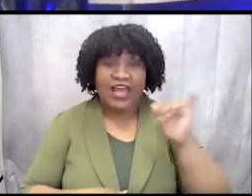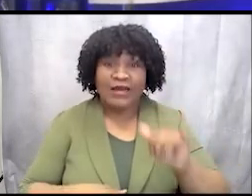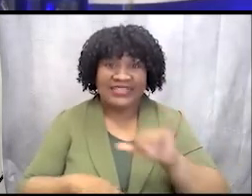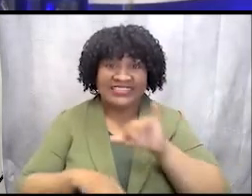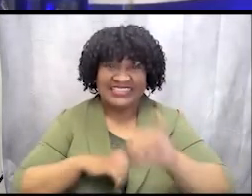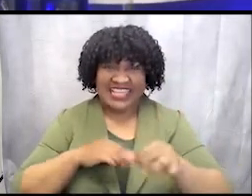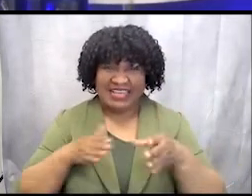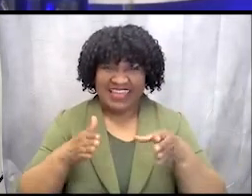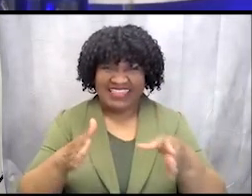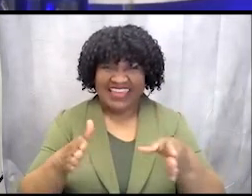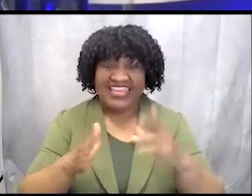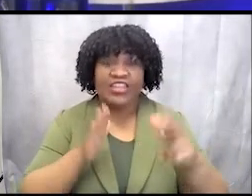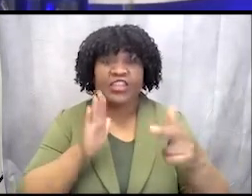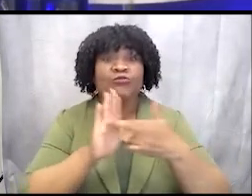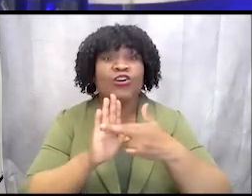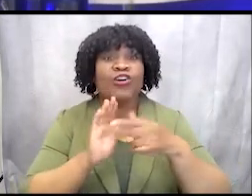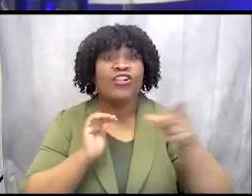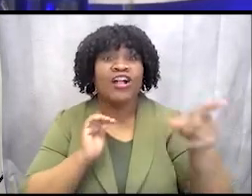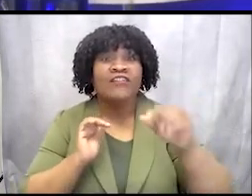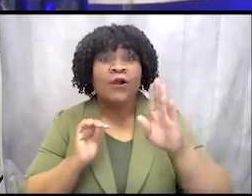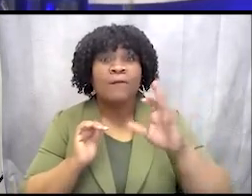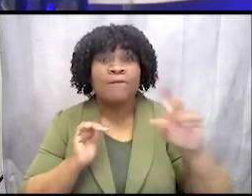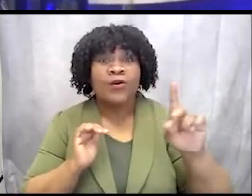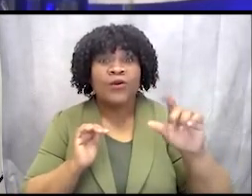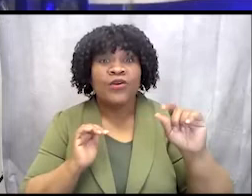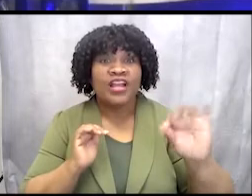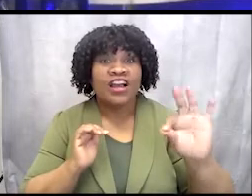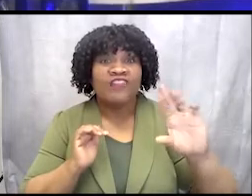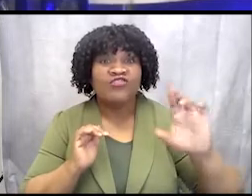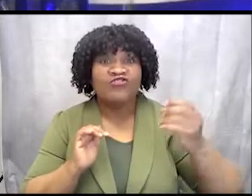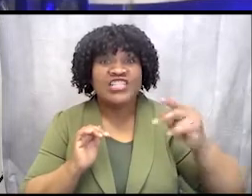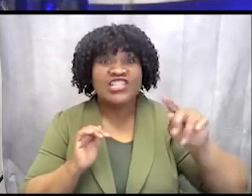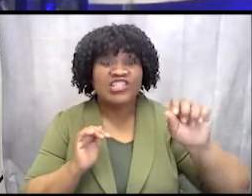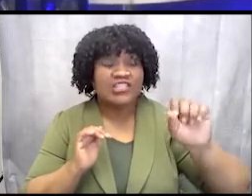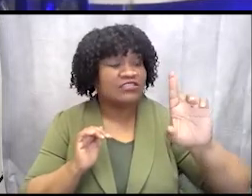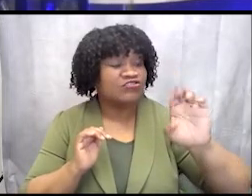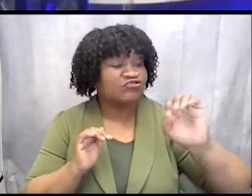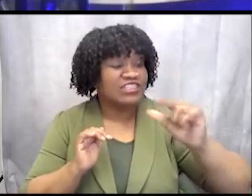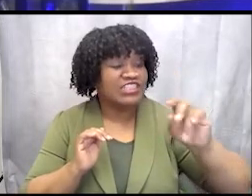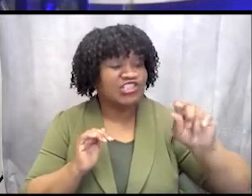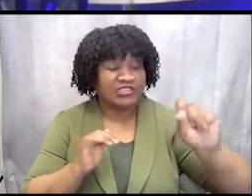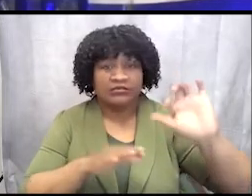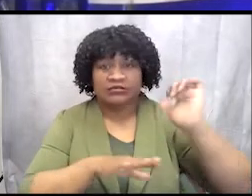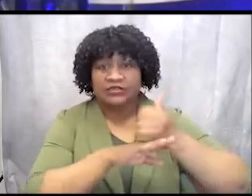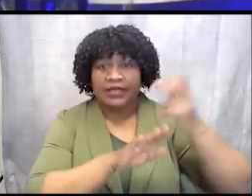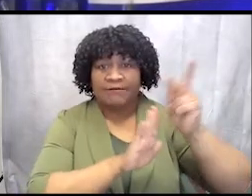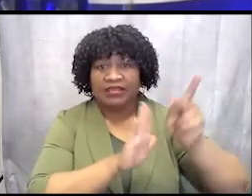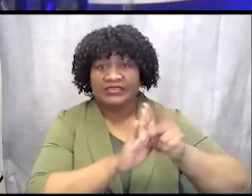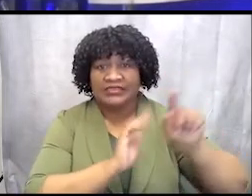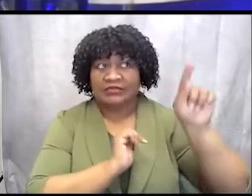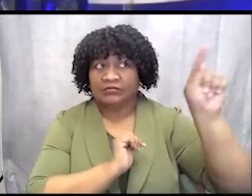And so the role of the Board of Regions is really to set policy. So what are the policies that we need to address?